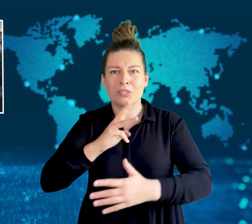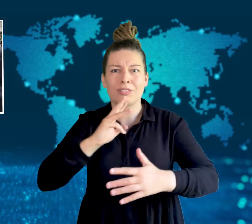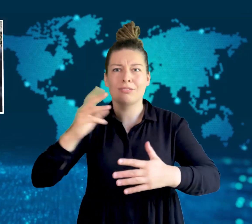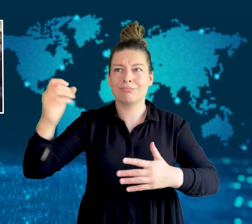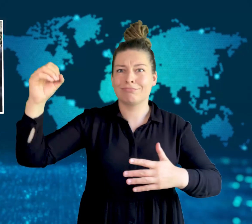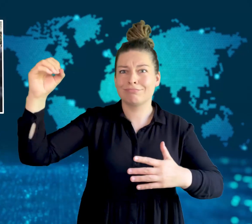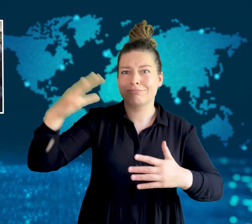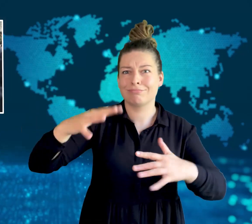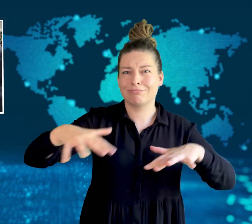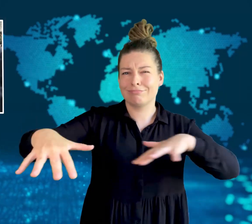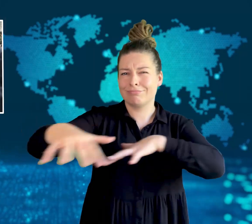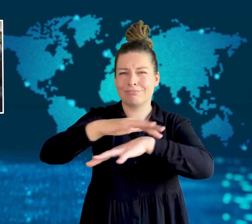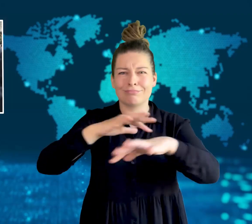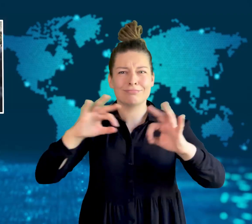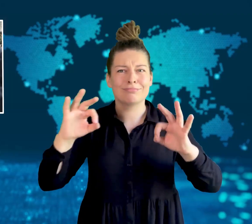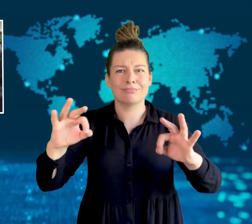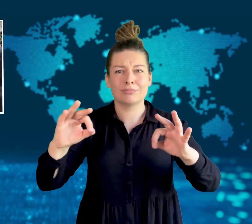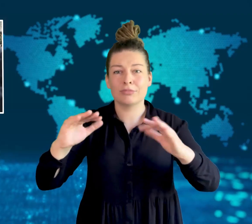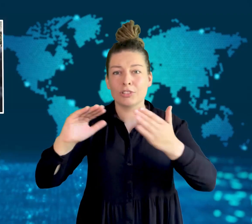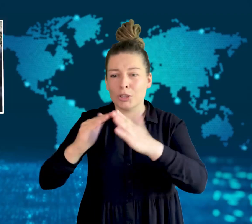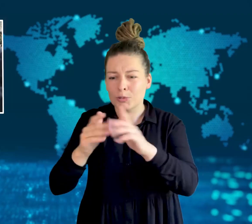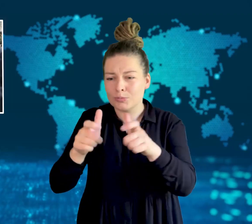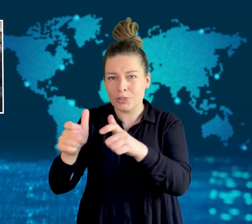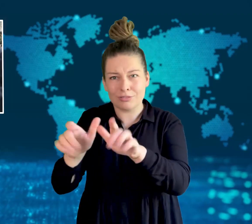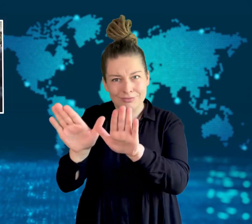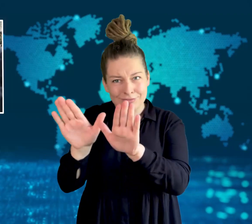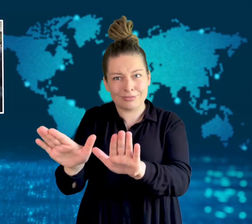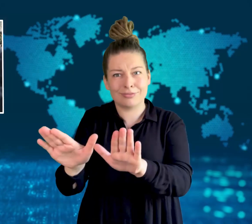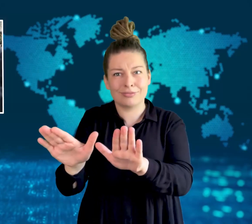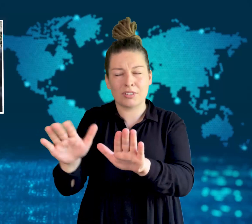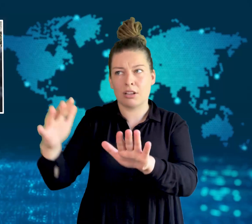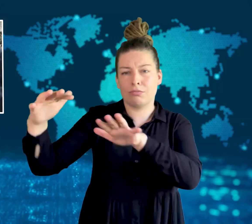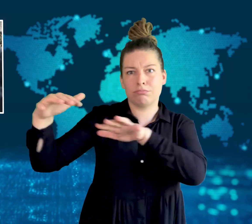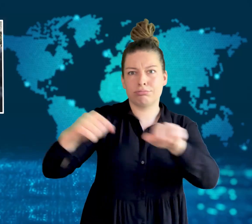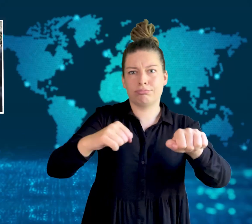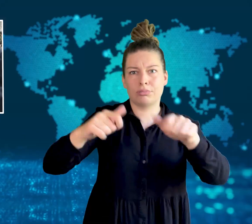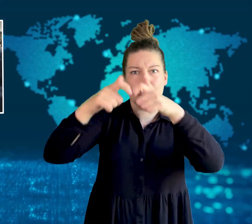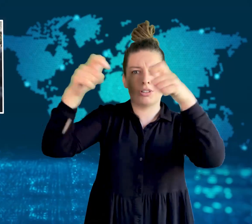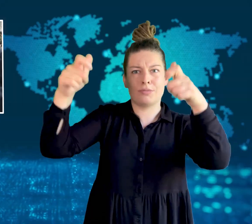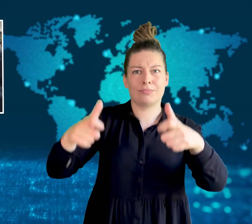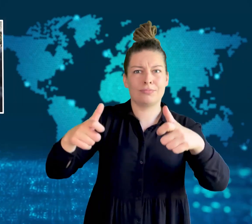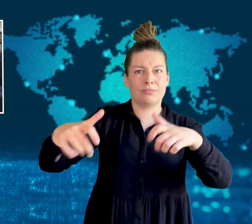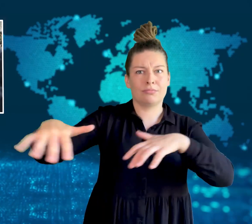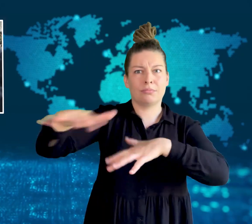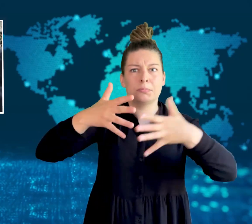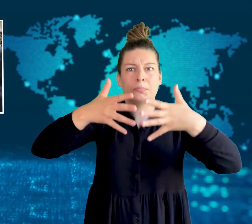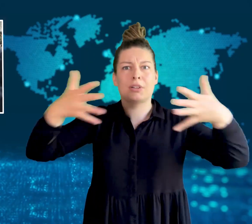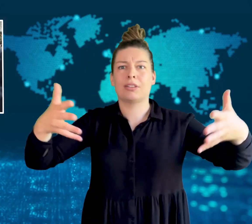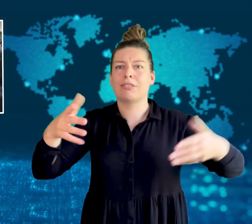At that protest, vehicles were set on fire and 3,000 officers were